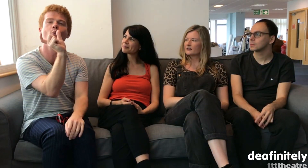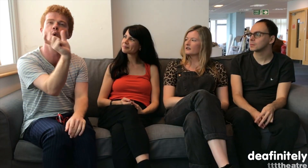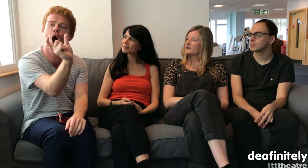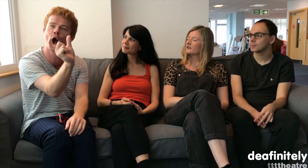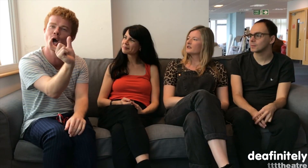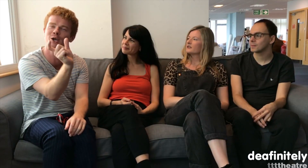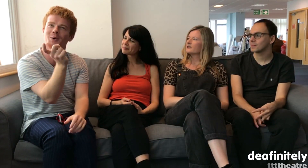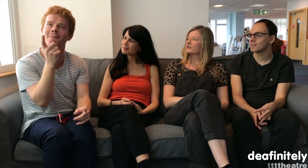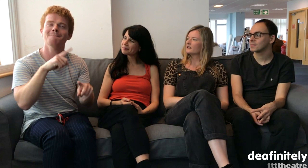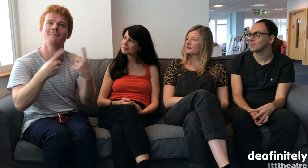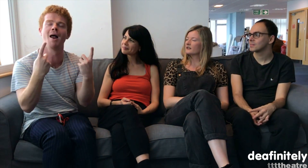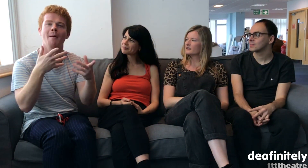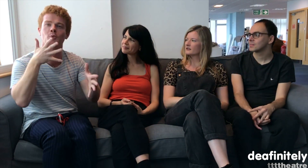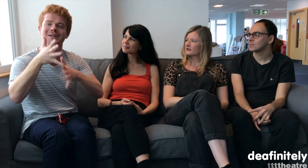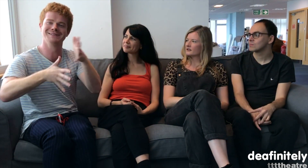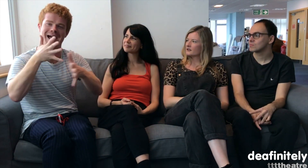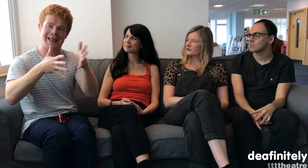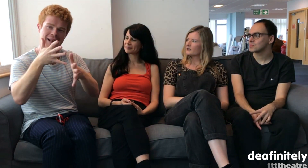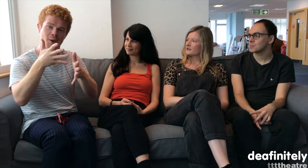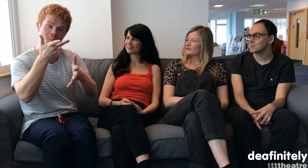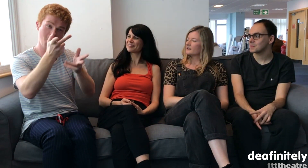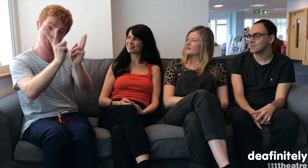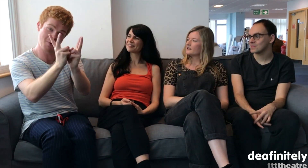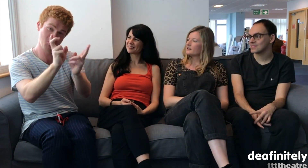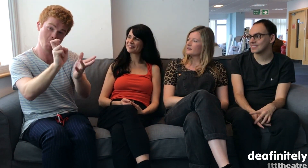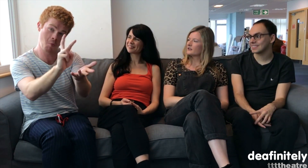words but I'm going to sign something and let's see if the interpreter can put